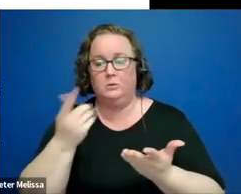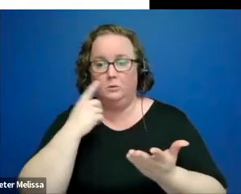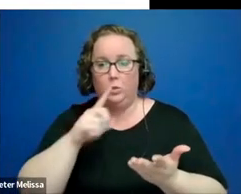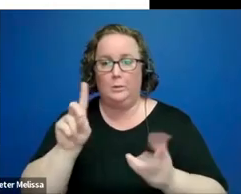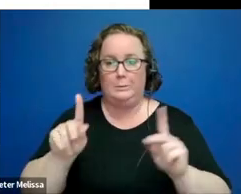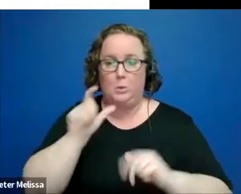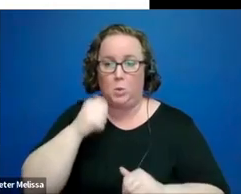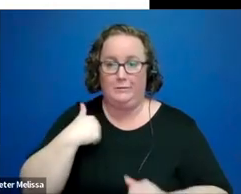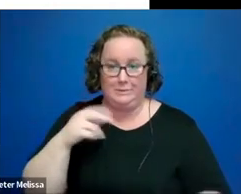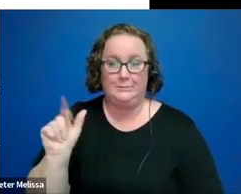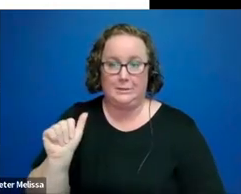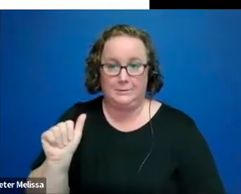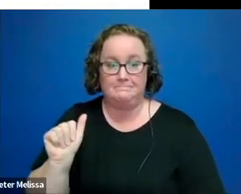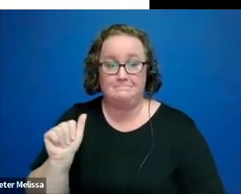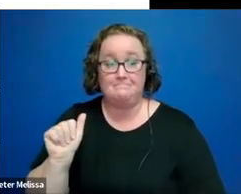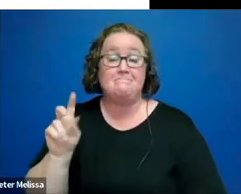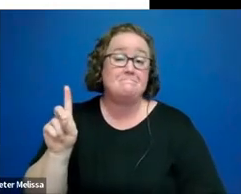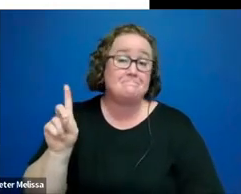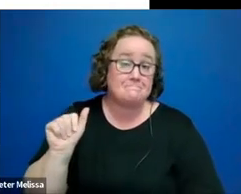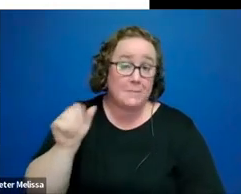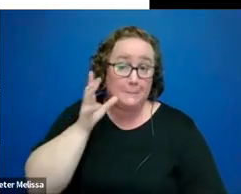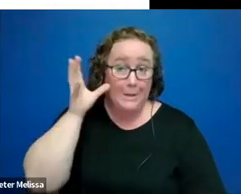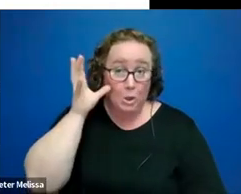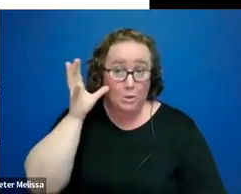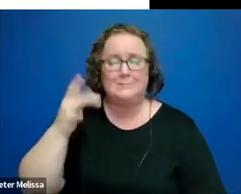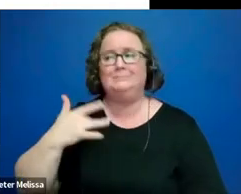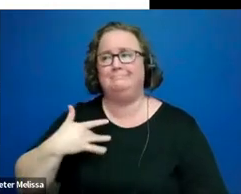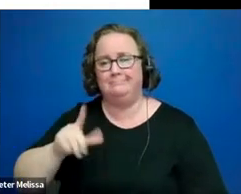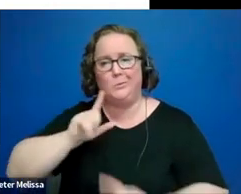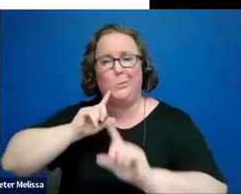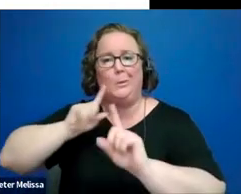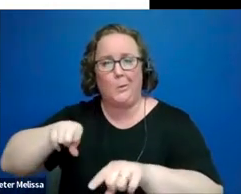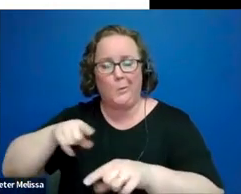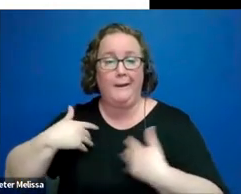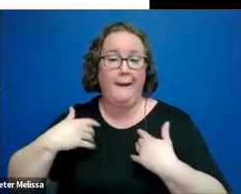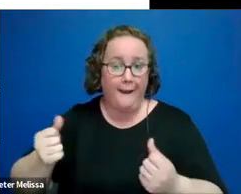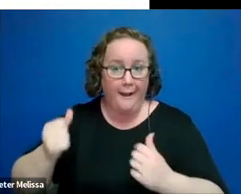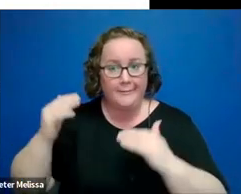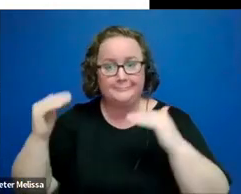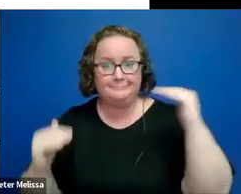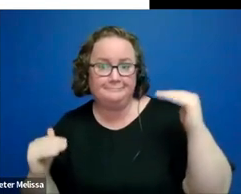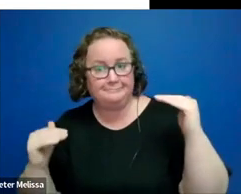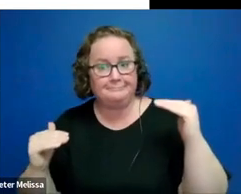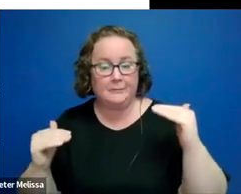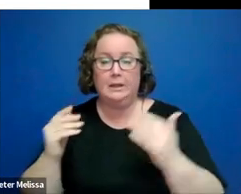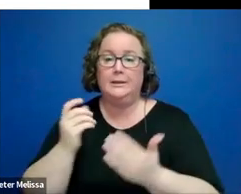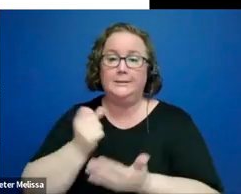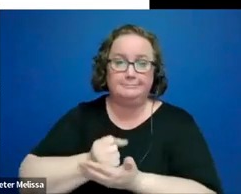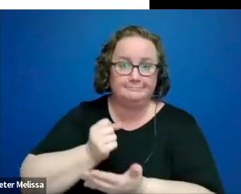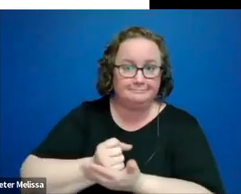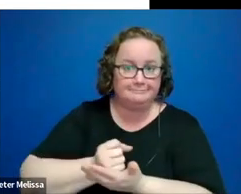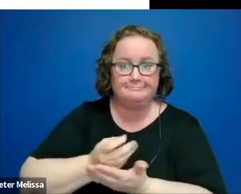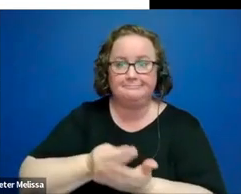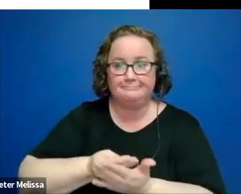Disabled parents are more likely to report health disparities and socioeconomic disparity, such as housing,